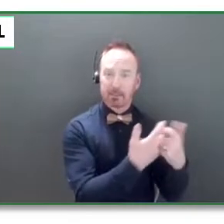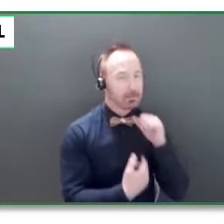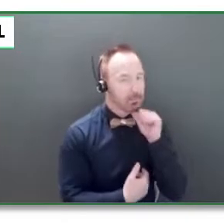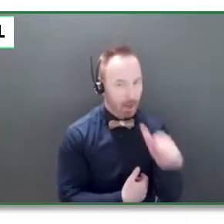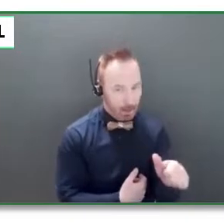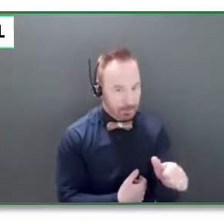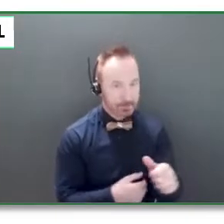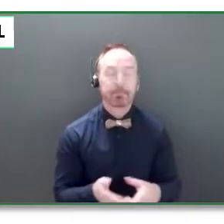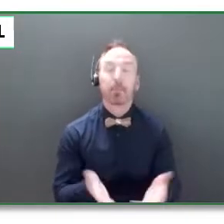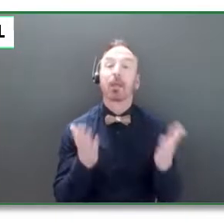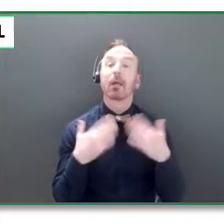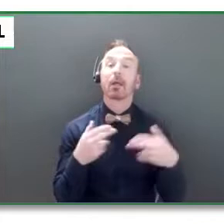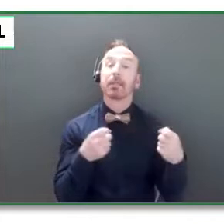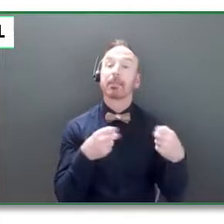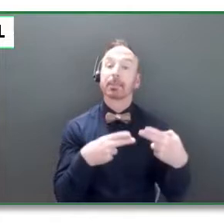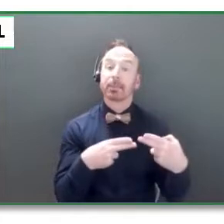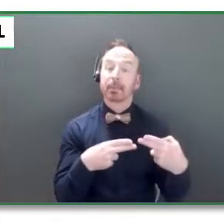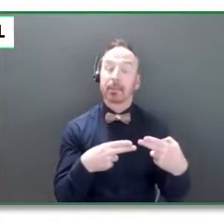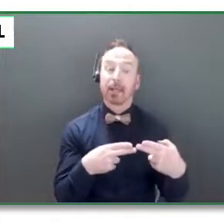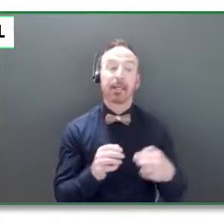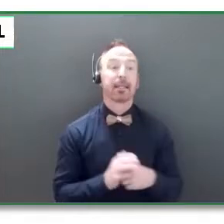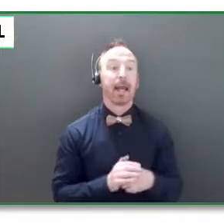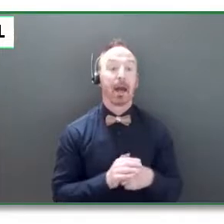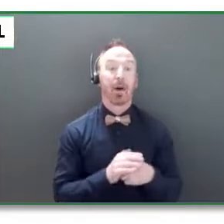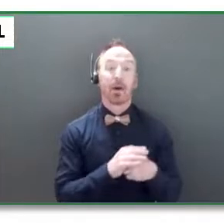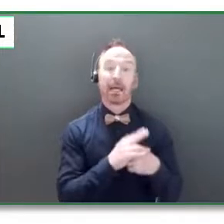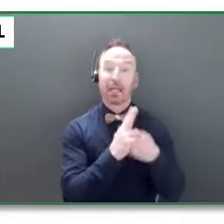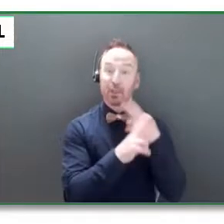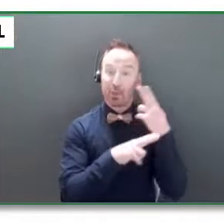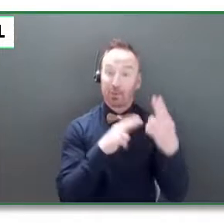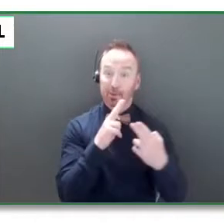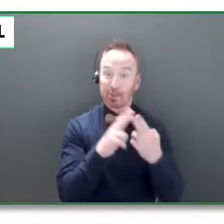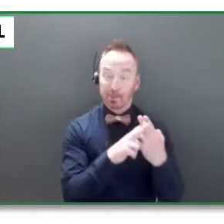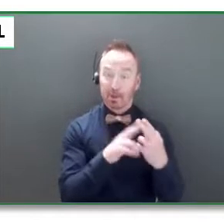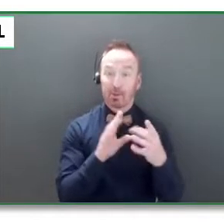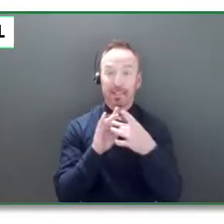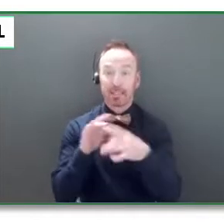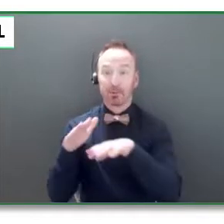What about universal versus accessible trails?